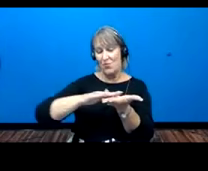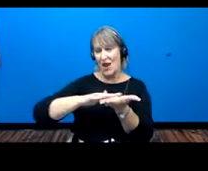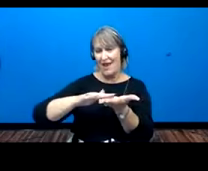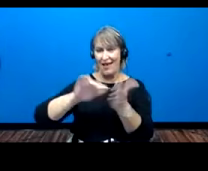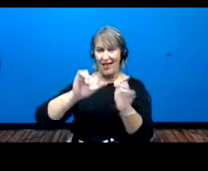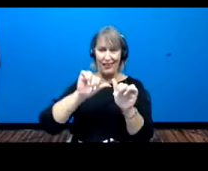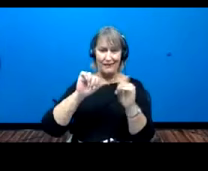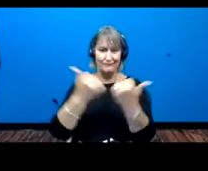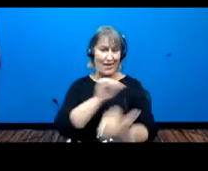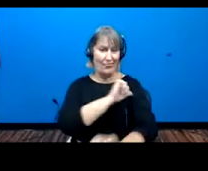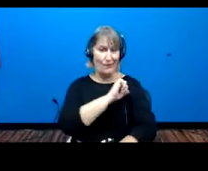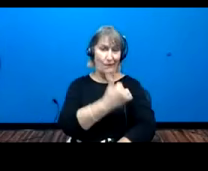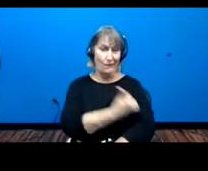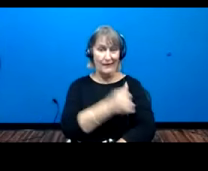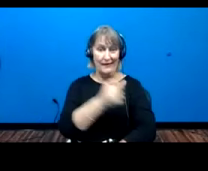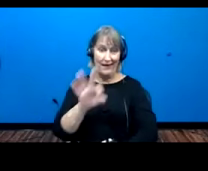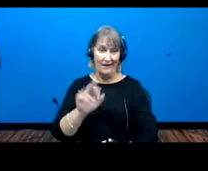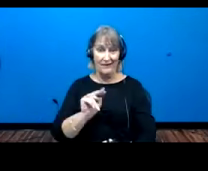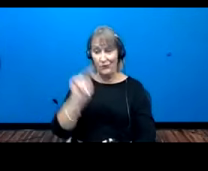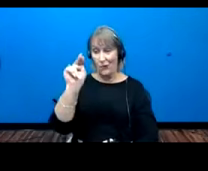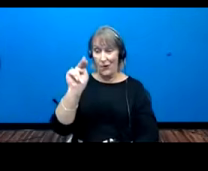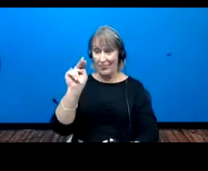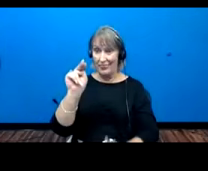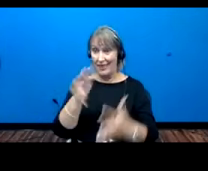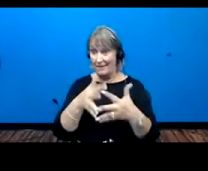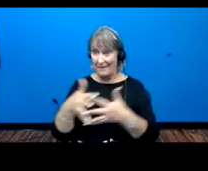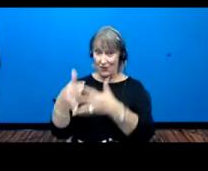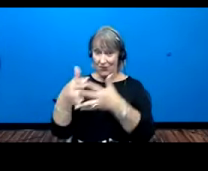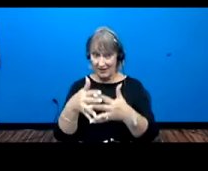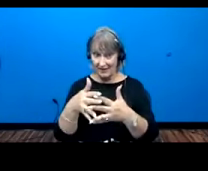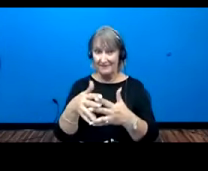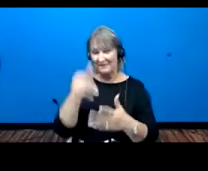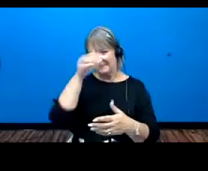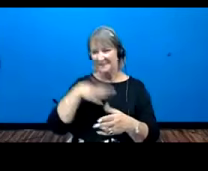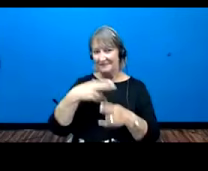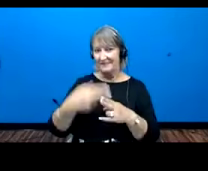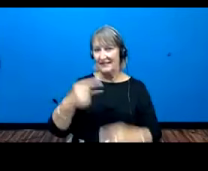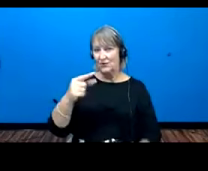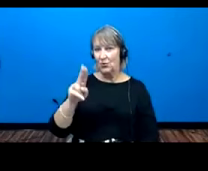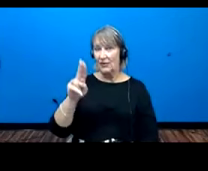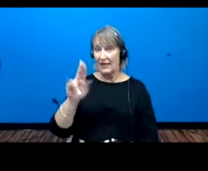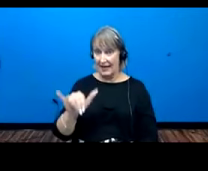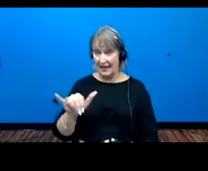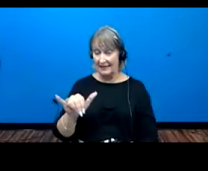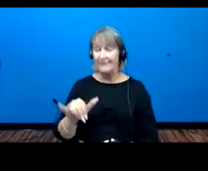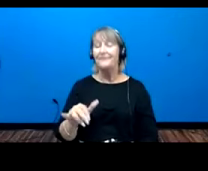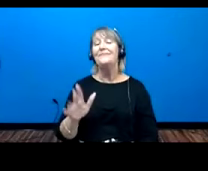Guy actually, Guy Toles, who is on our team, the manager of this unit, actually serves on that board.